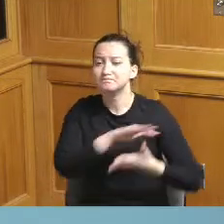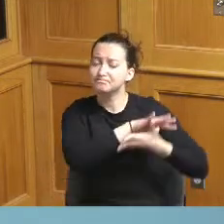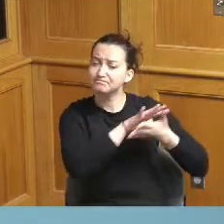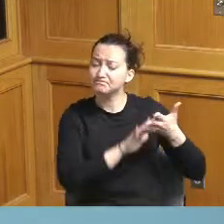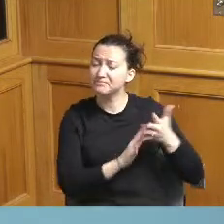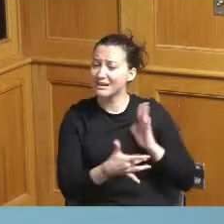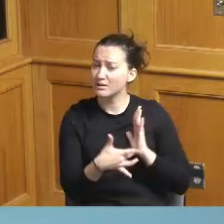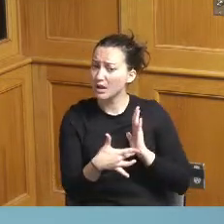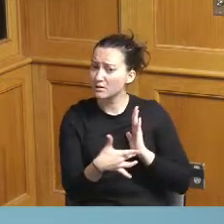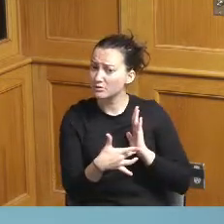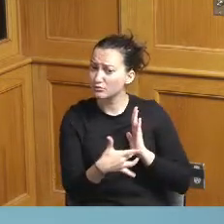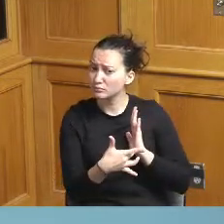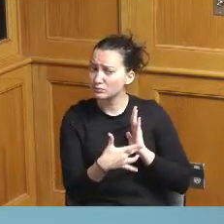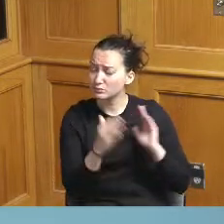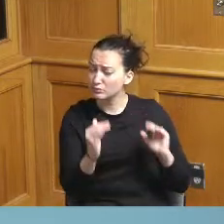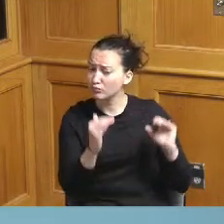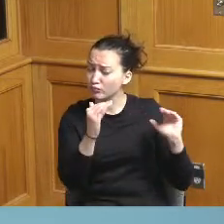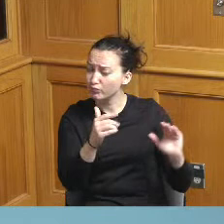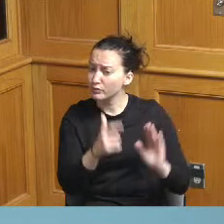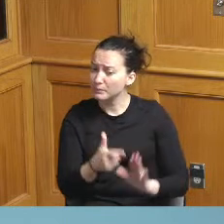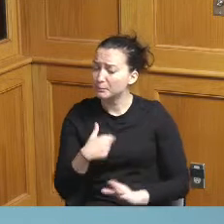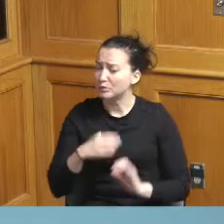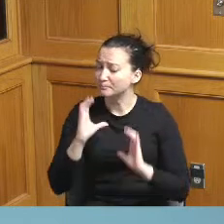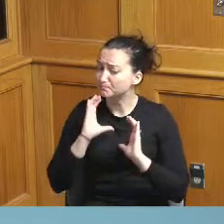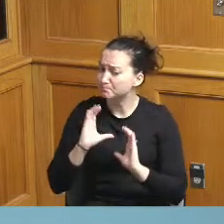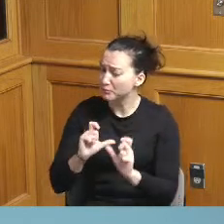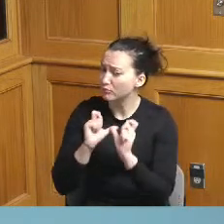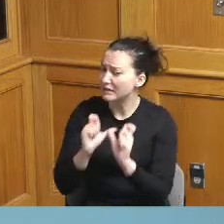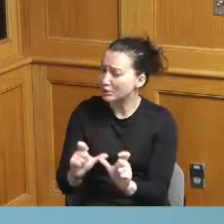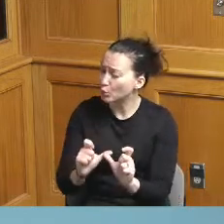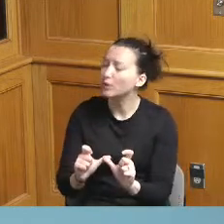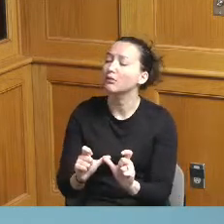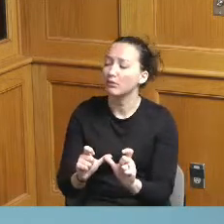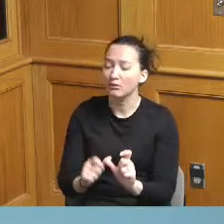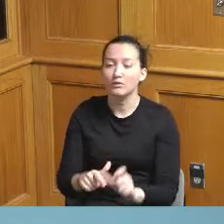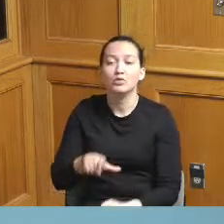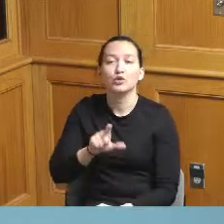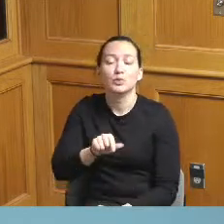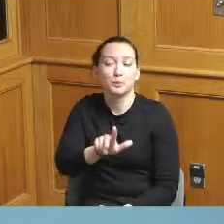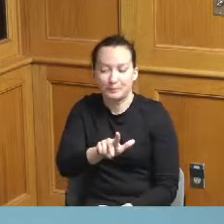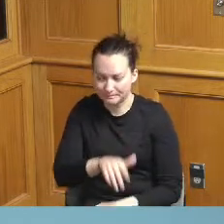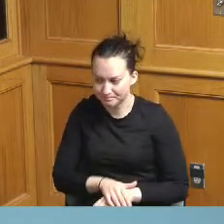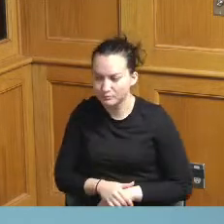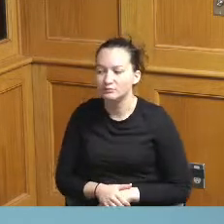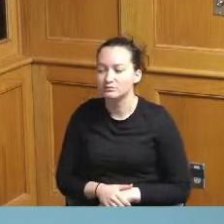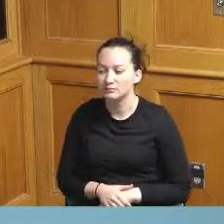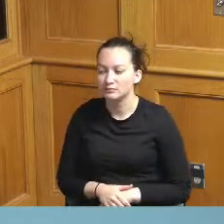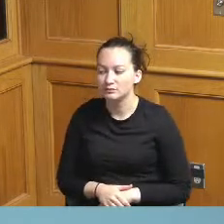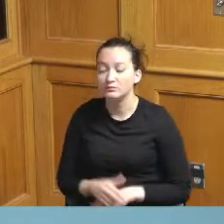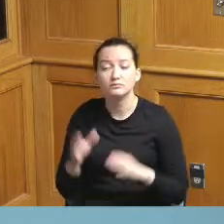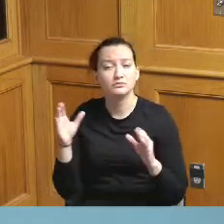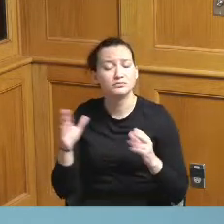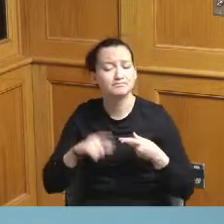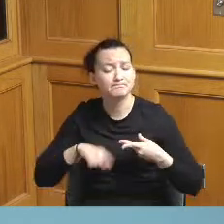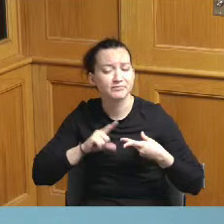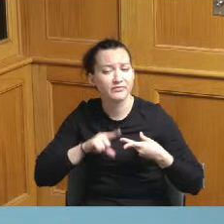the technology advancements that we're looking to continue in 2023 and then our second rule mean